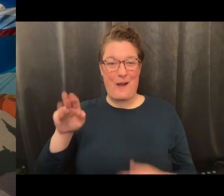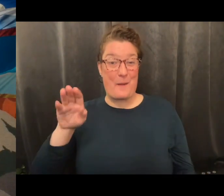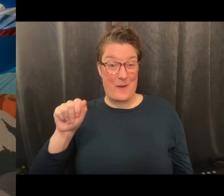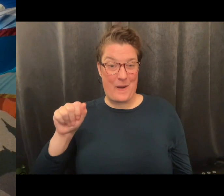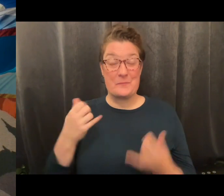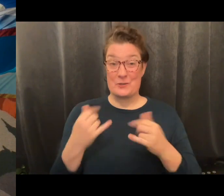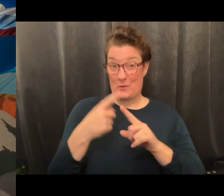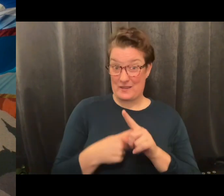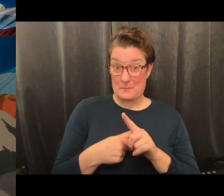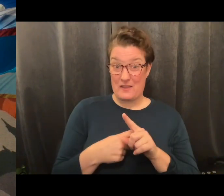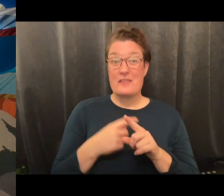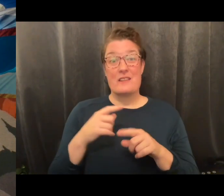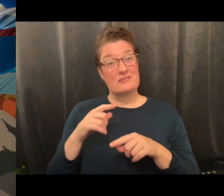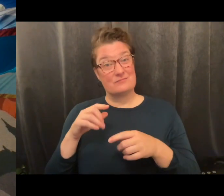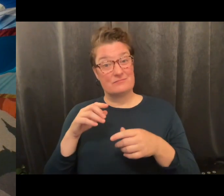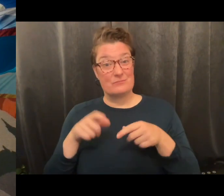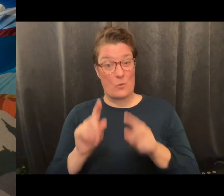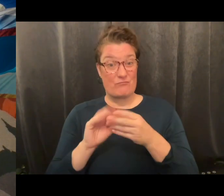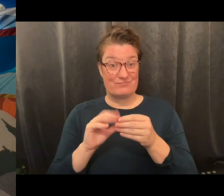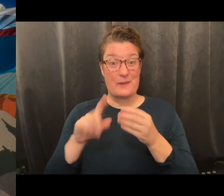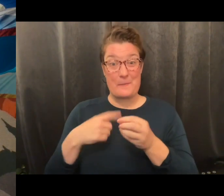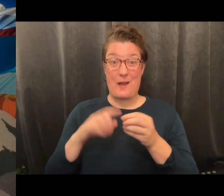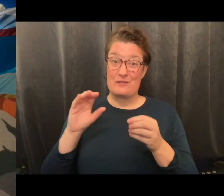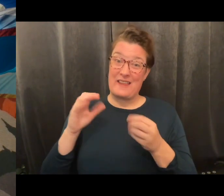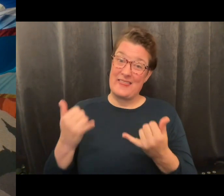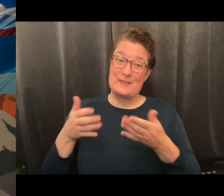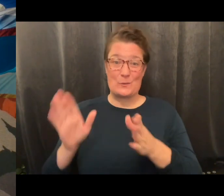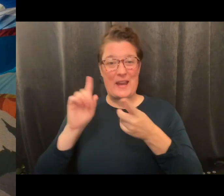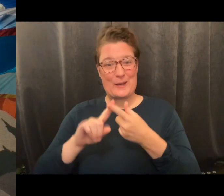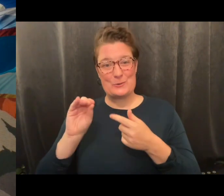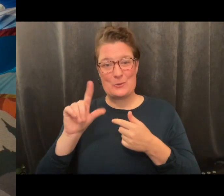Reparations, which is something that is near and dear to both of us.